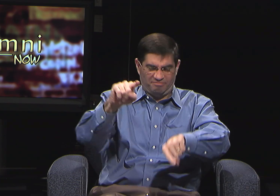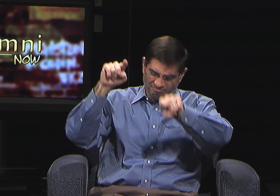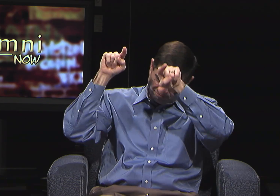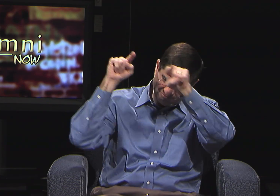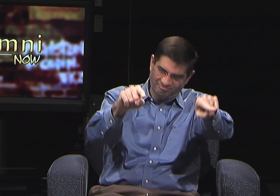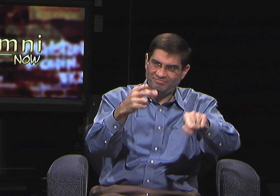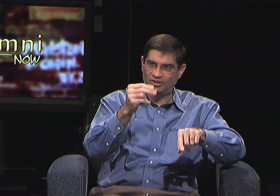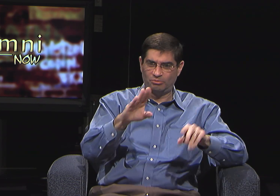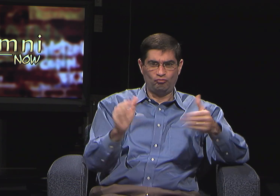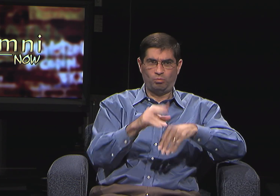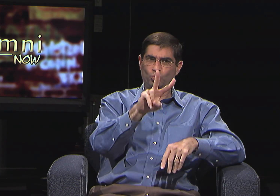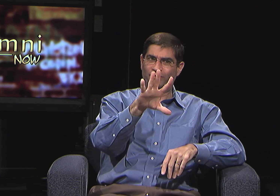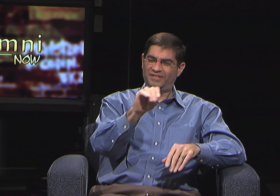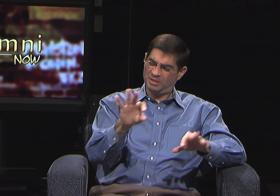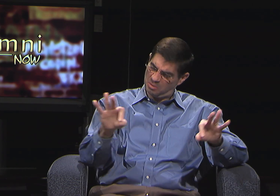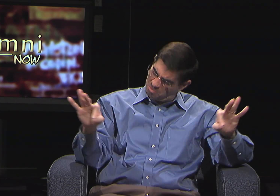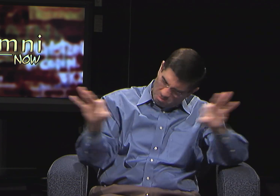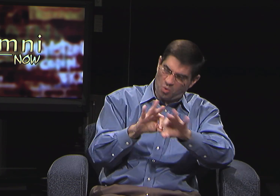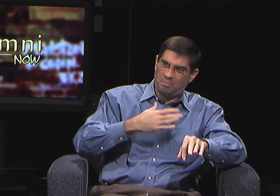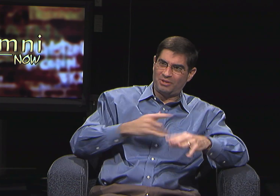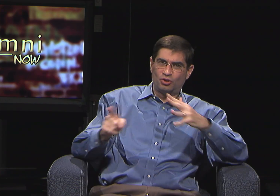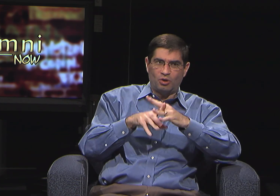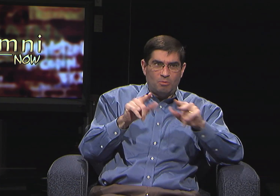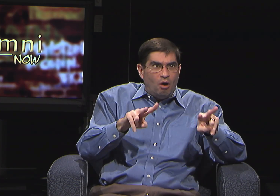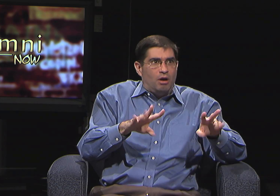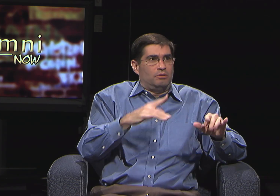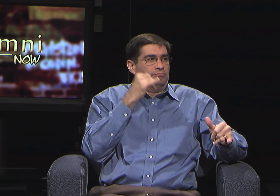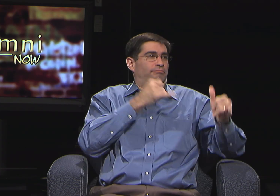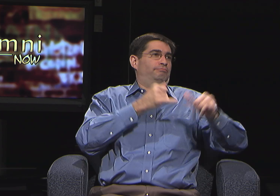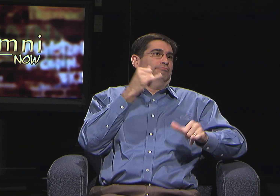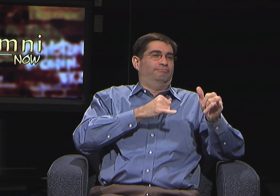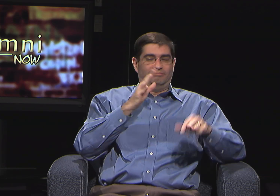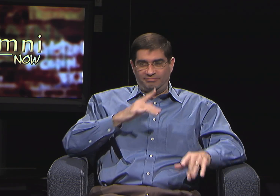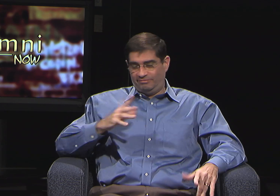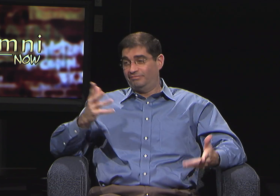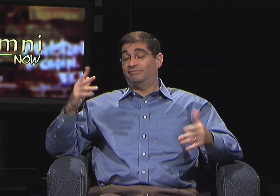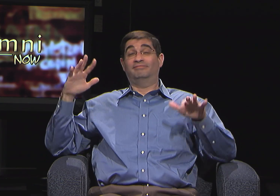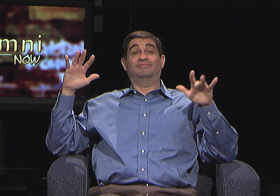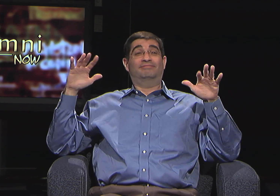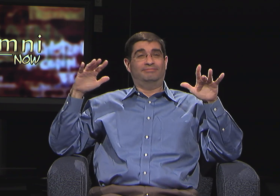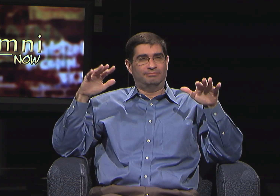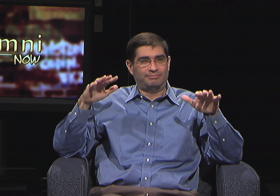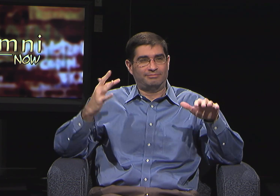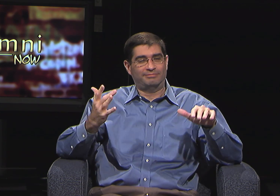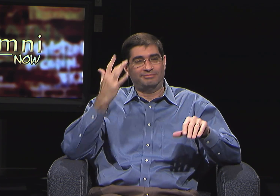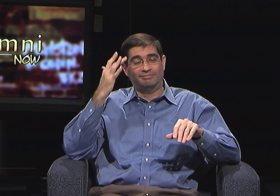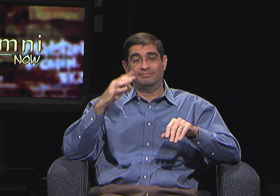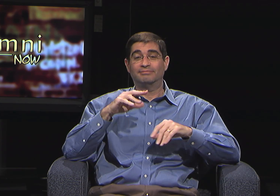You need to go to HMB room 250." And the students knew they needed to get there. When they got to HMB room 250,